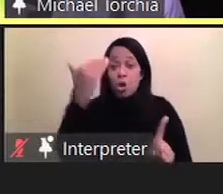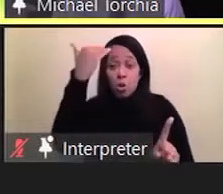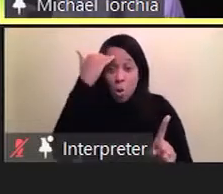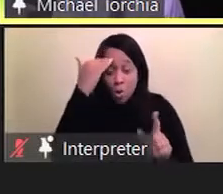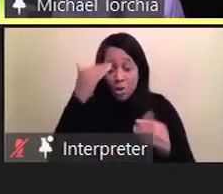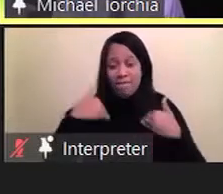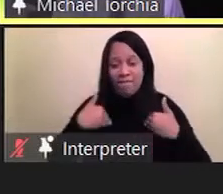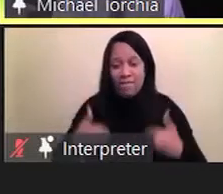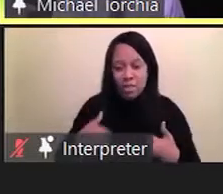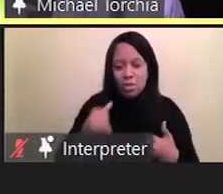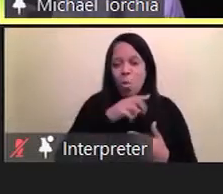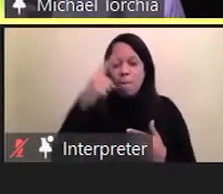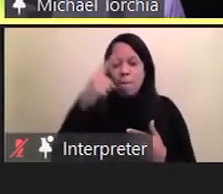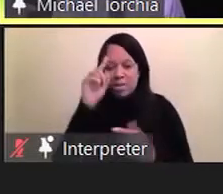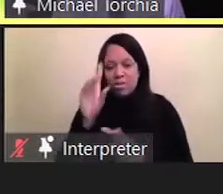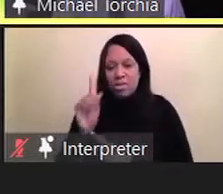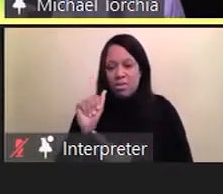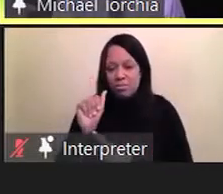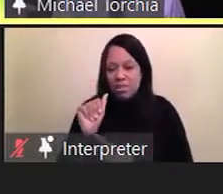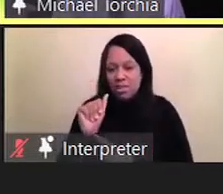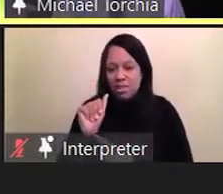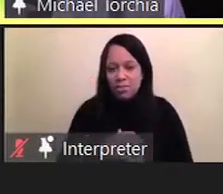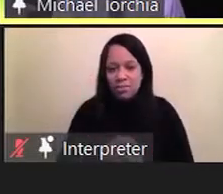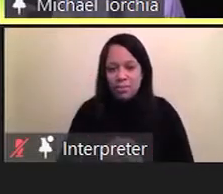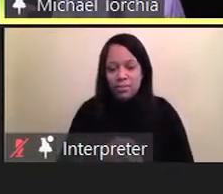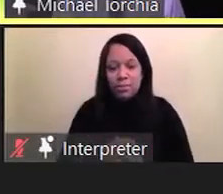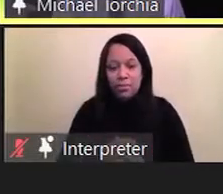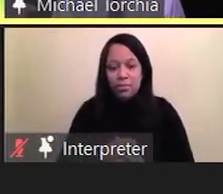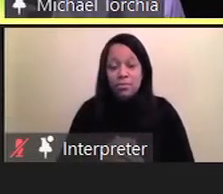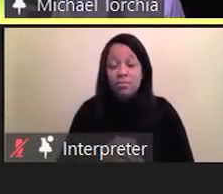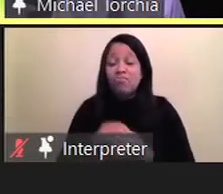So you have to provide an accommodation